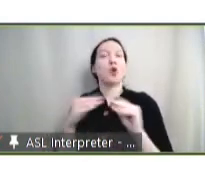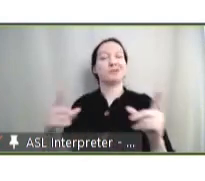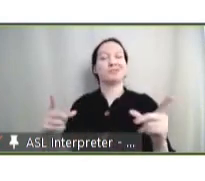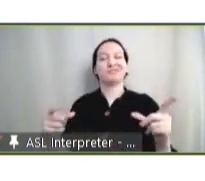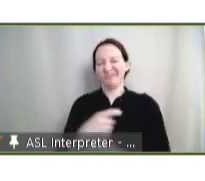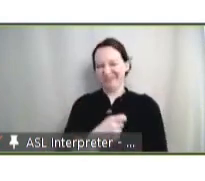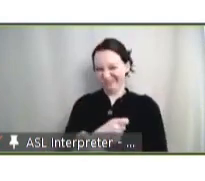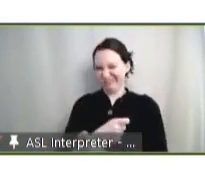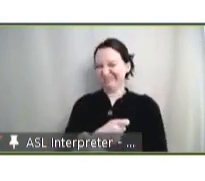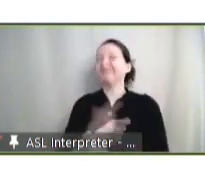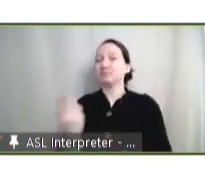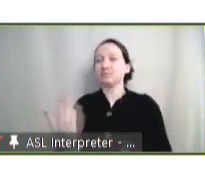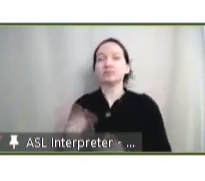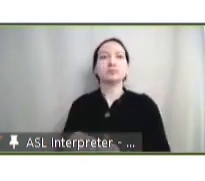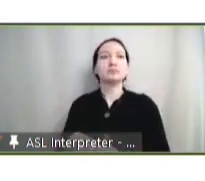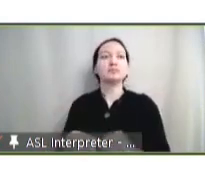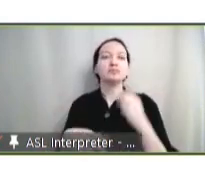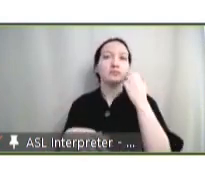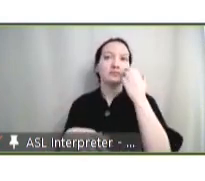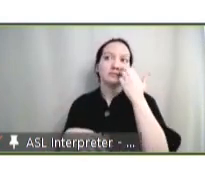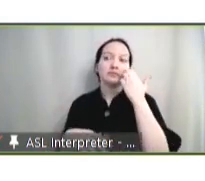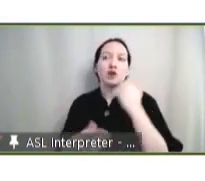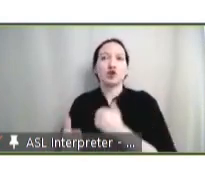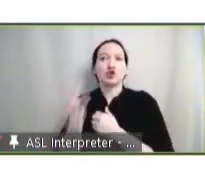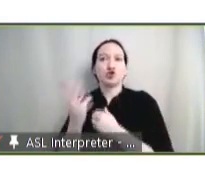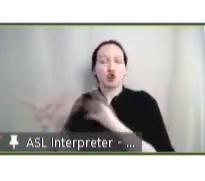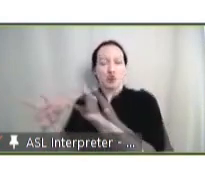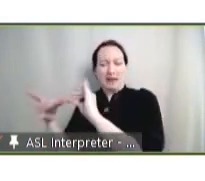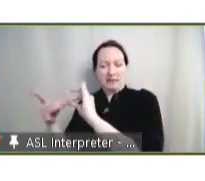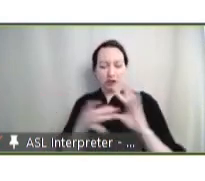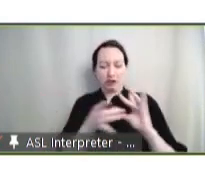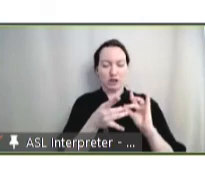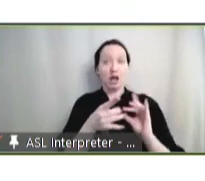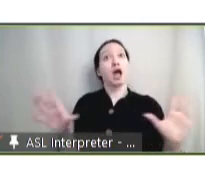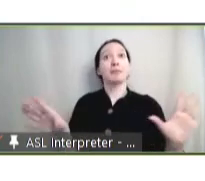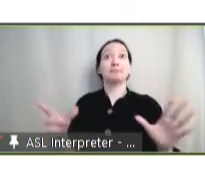you're dealing with kind of two different messages; one, I want to keep you safe from